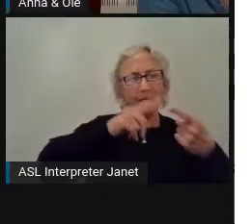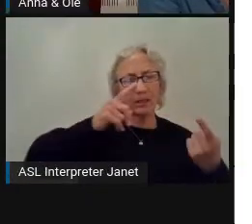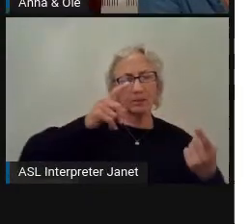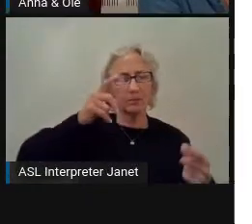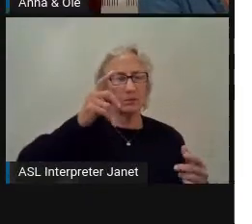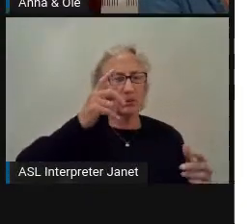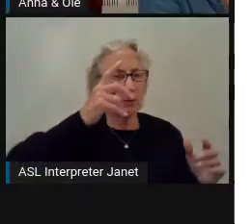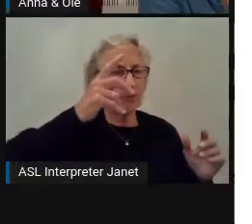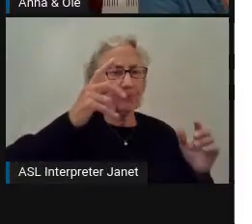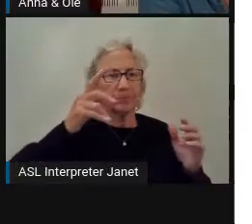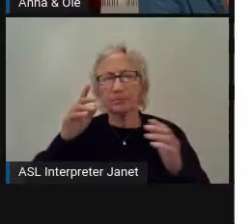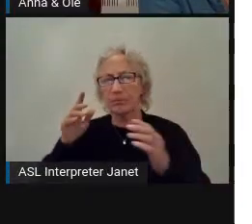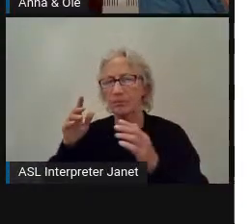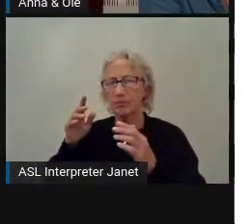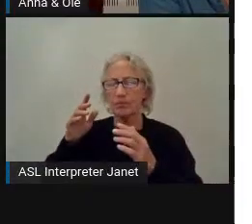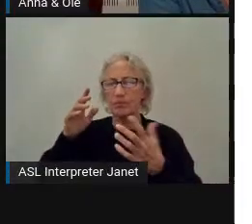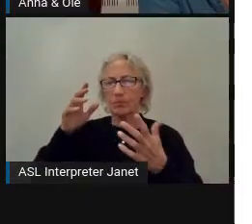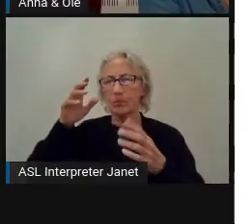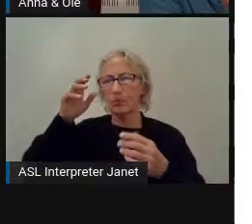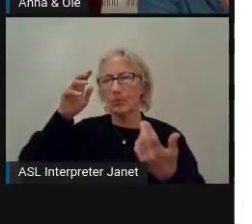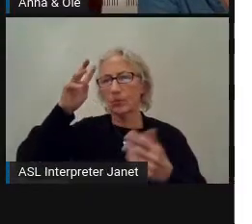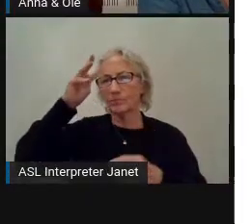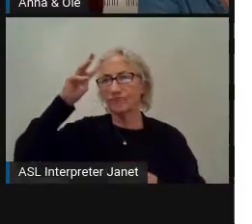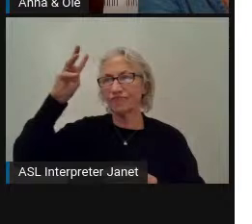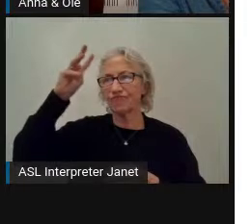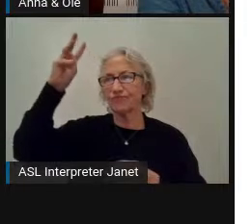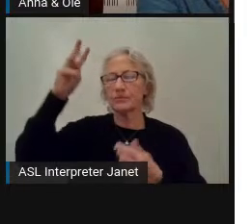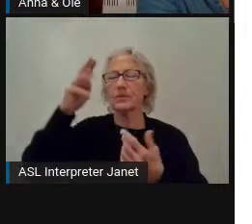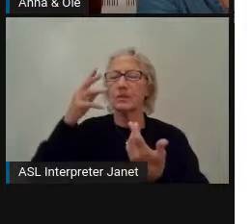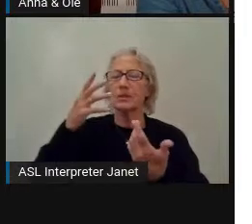Ole Guldberg: When we designed for screen reader users